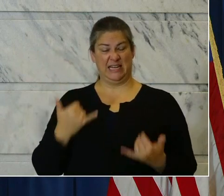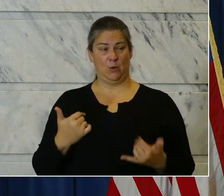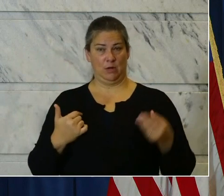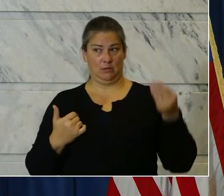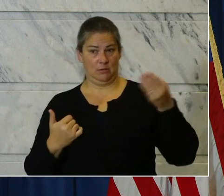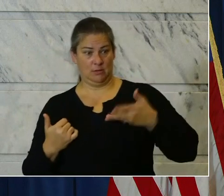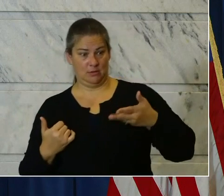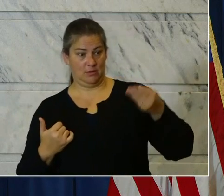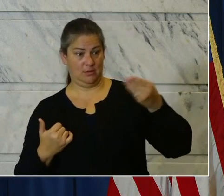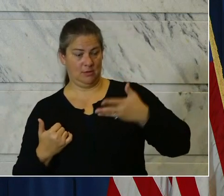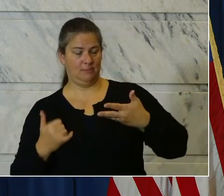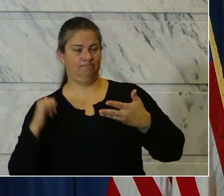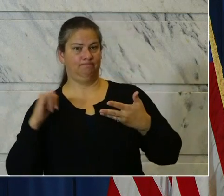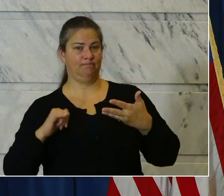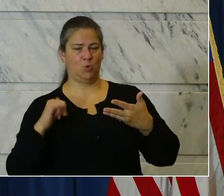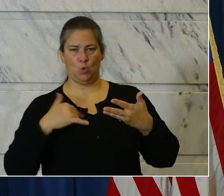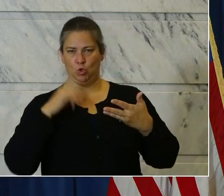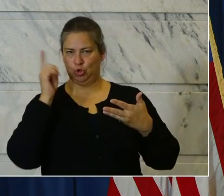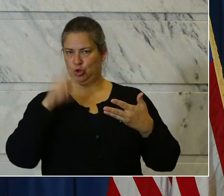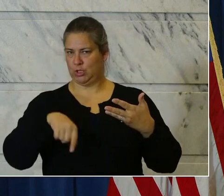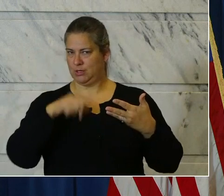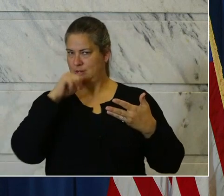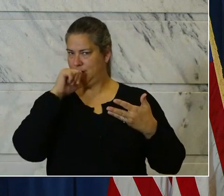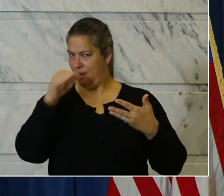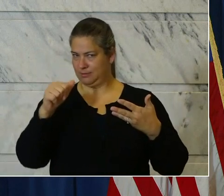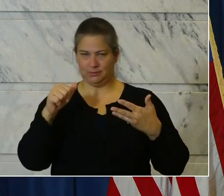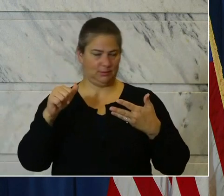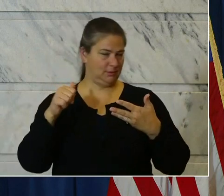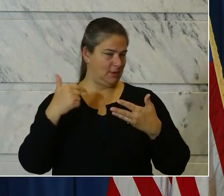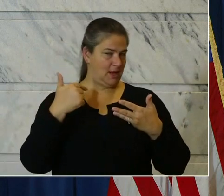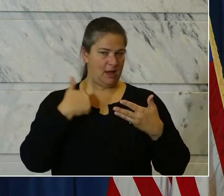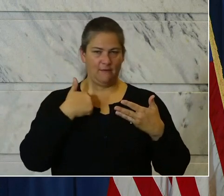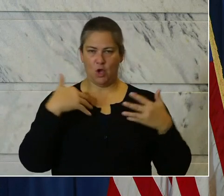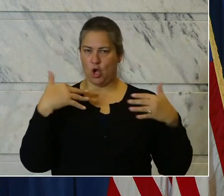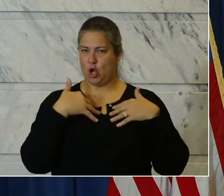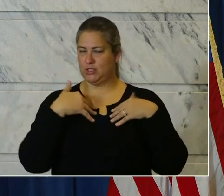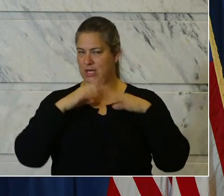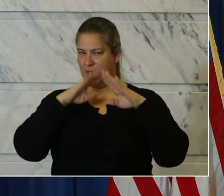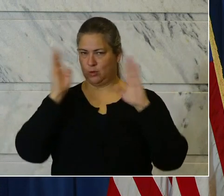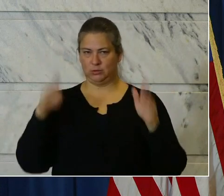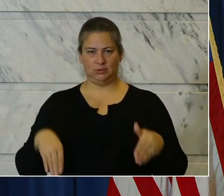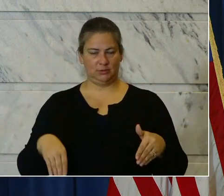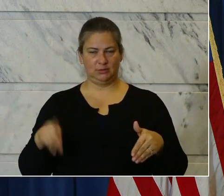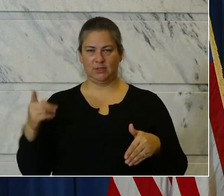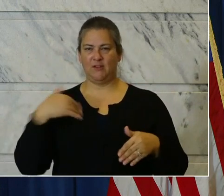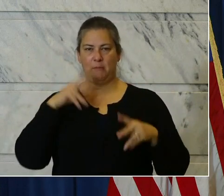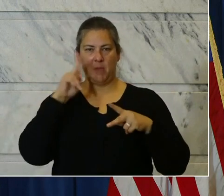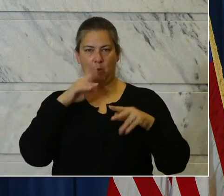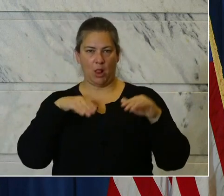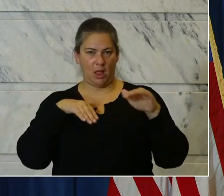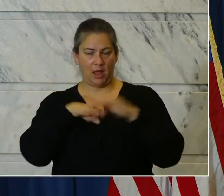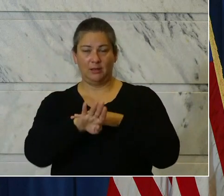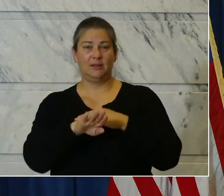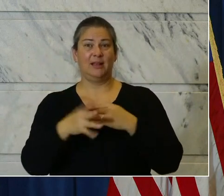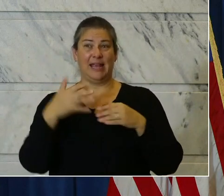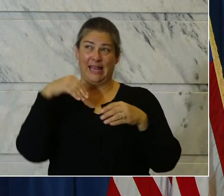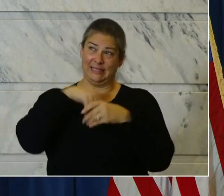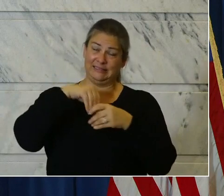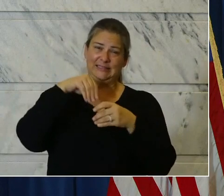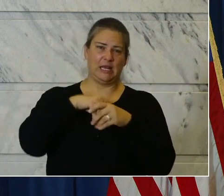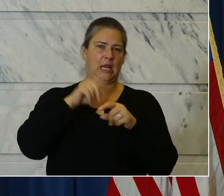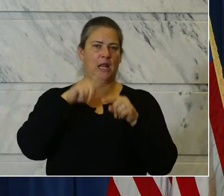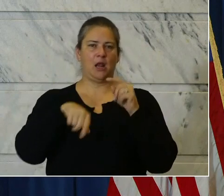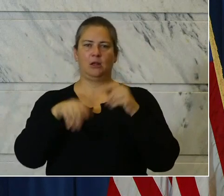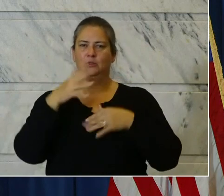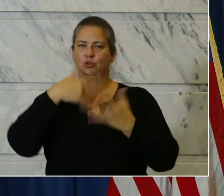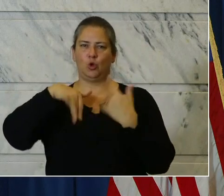WEEKEND. SO WE'RE GETTING OUT